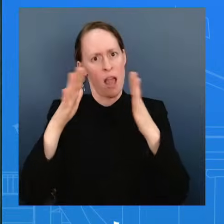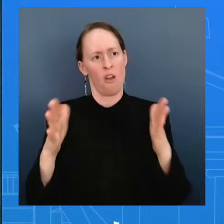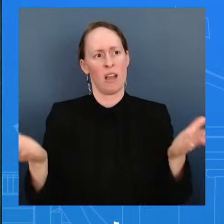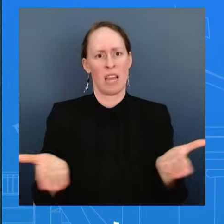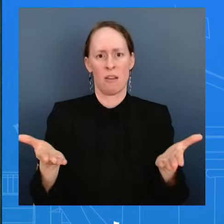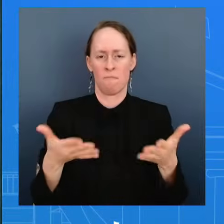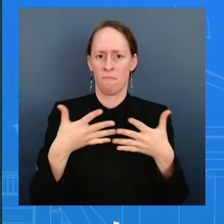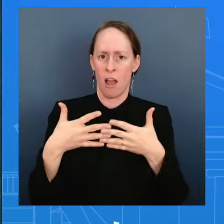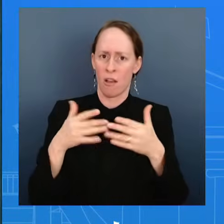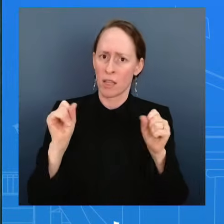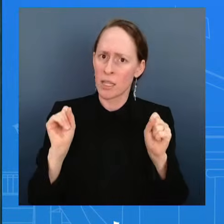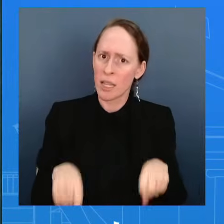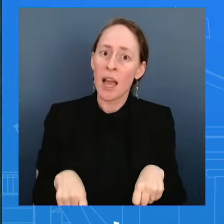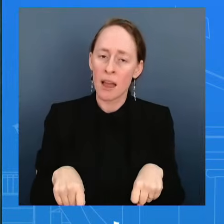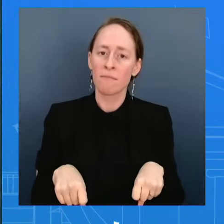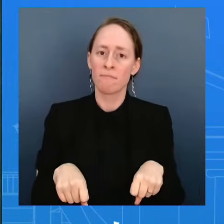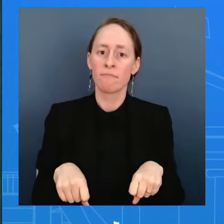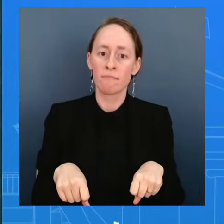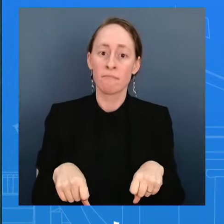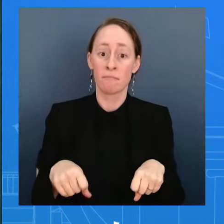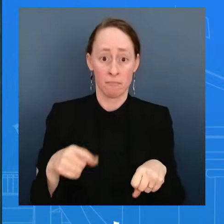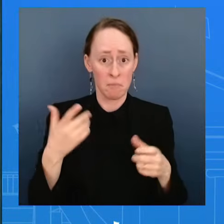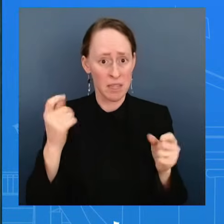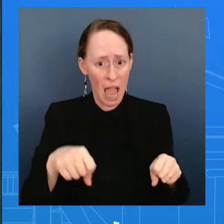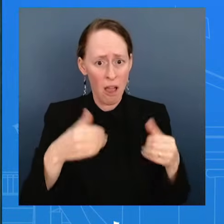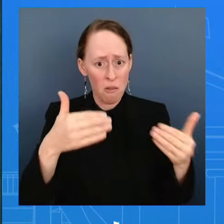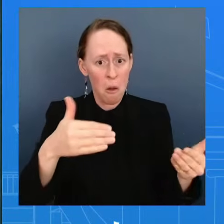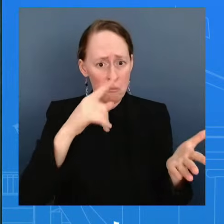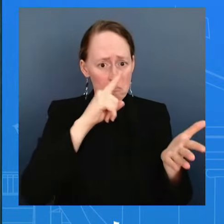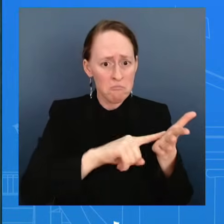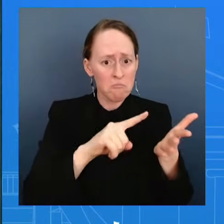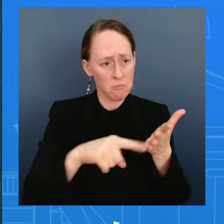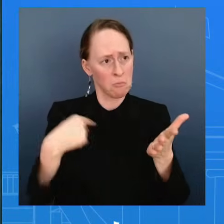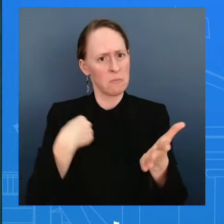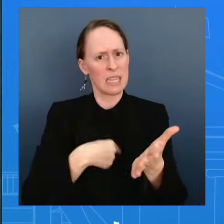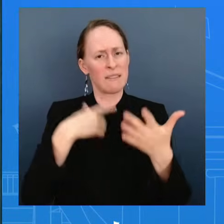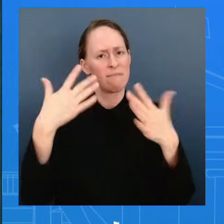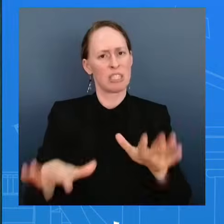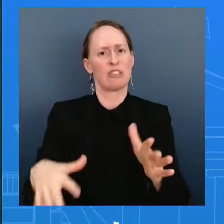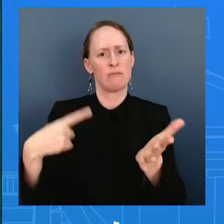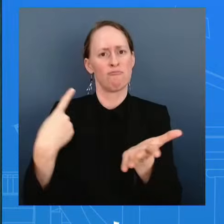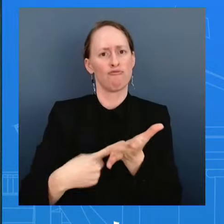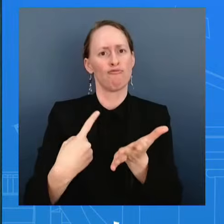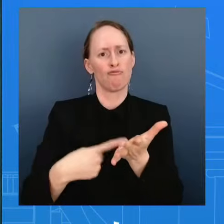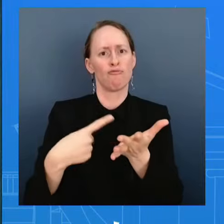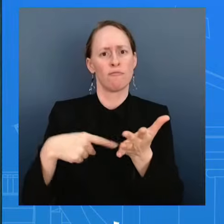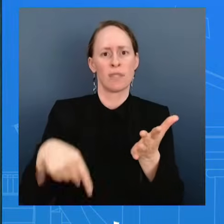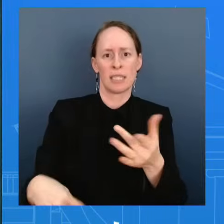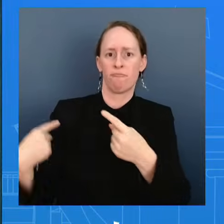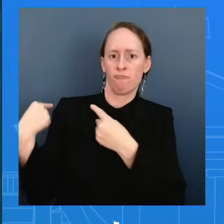and provide accountability and justice for victims. Go ahead, Gerren. The Press: Thanks, Karine.